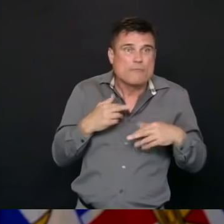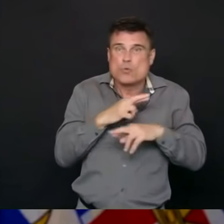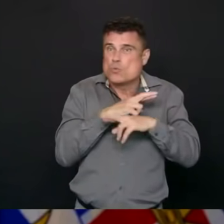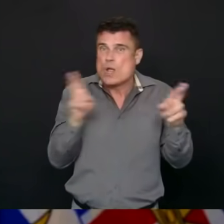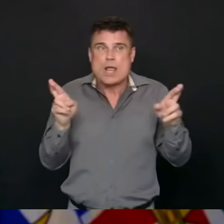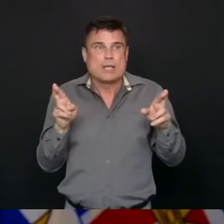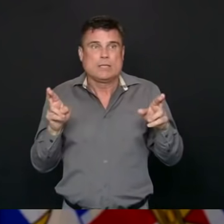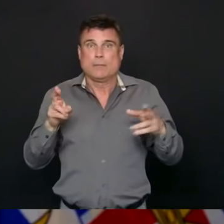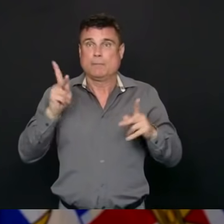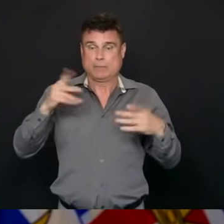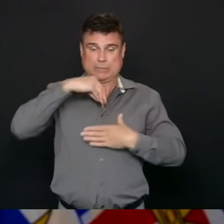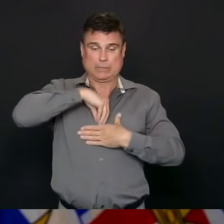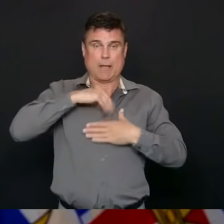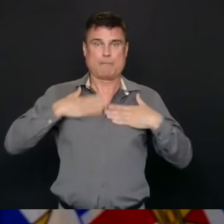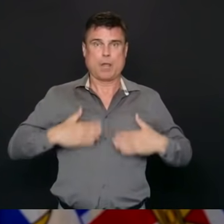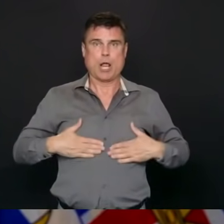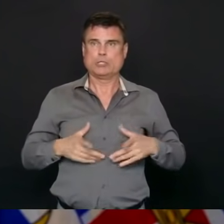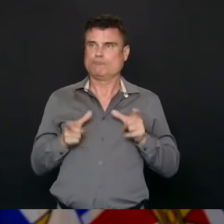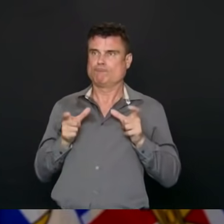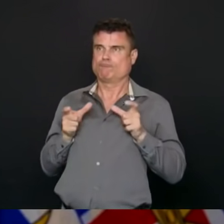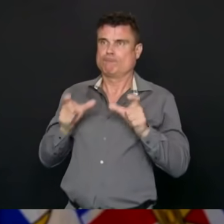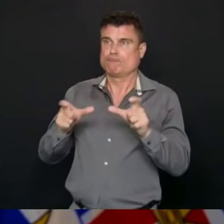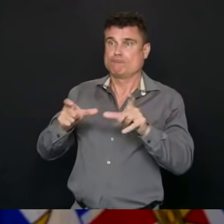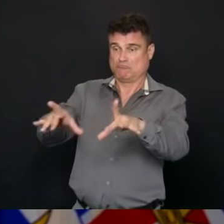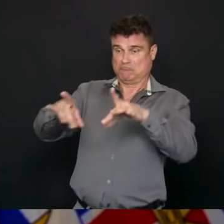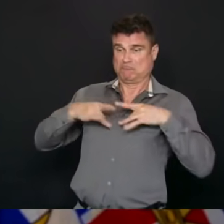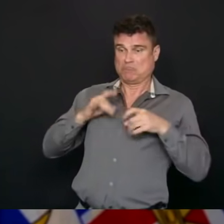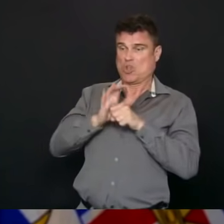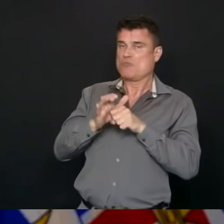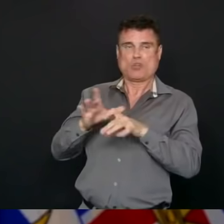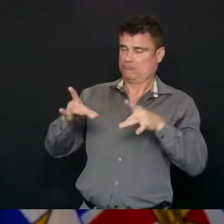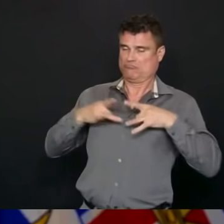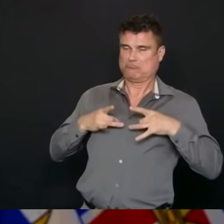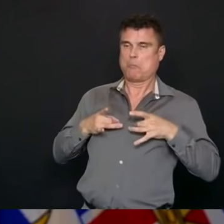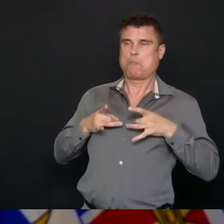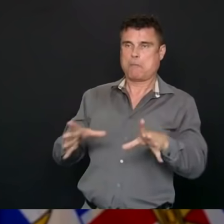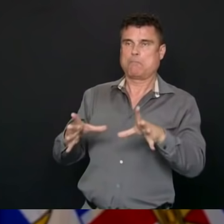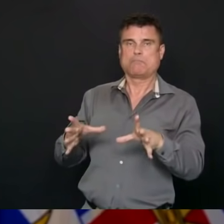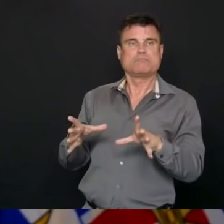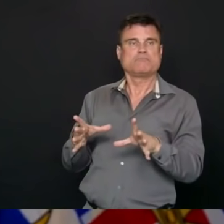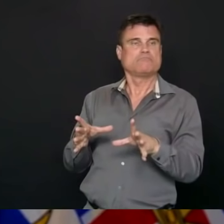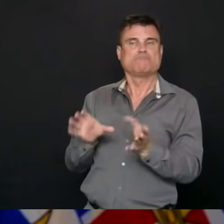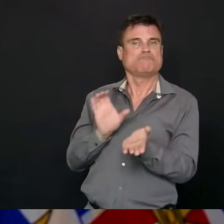We can see how we can rapidly increase and accelerate an outbreak quickly.